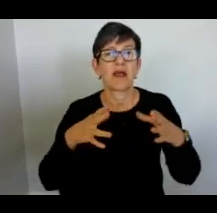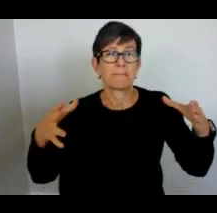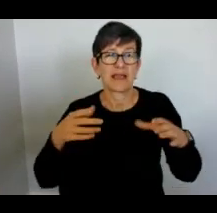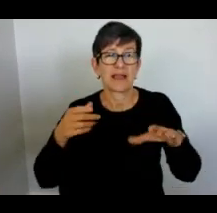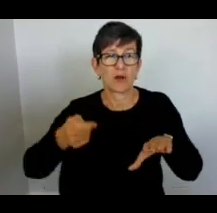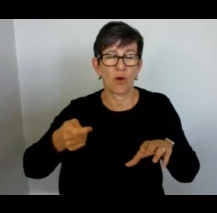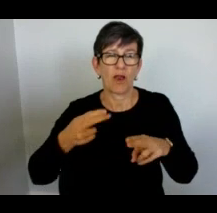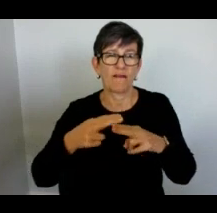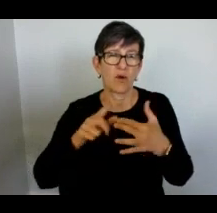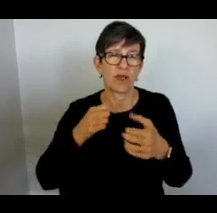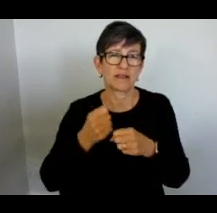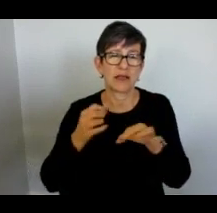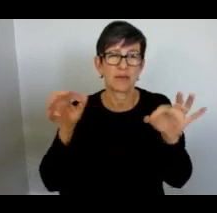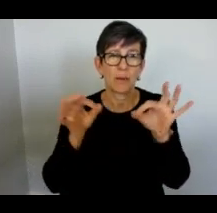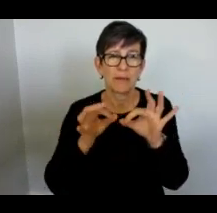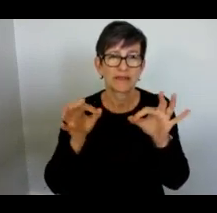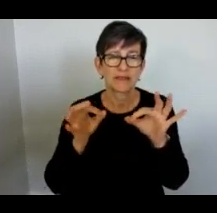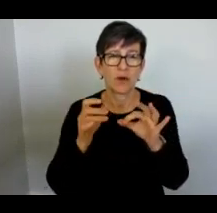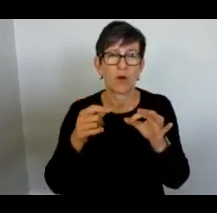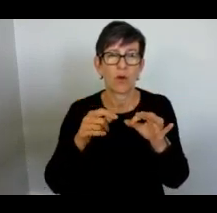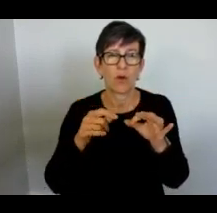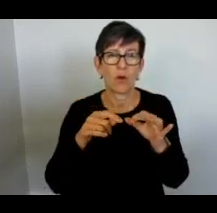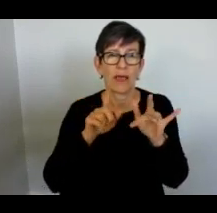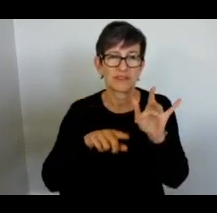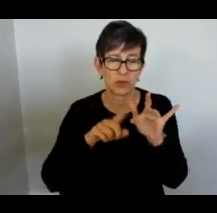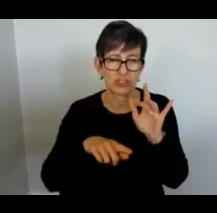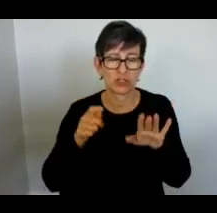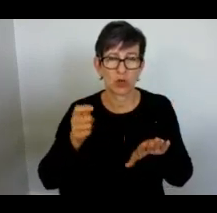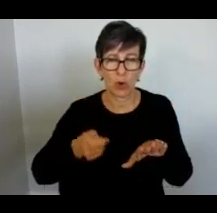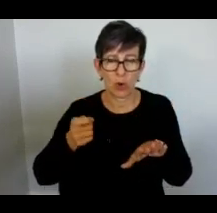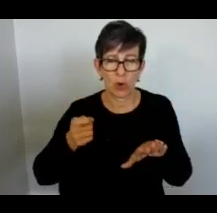Beenleigh and the Ipswich children's court there will be multiple file lawyers because of the